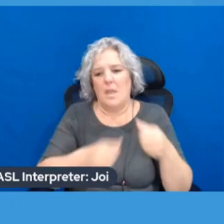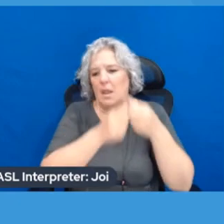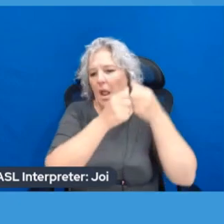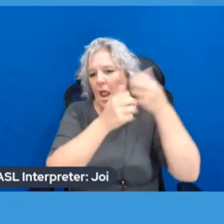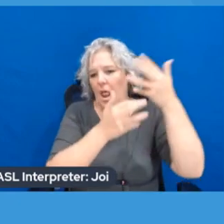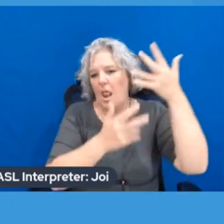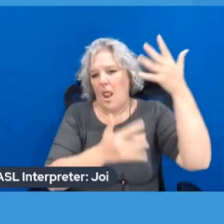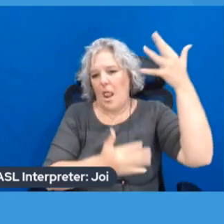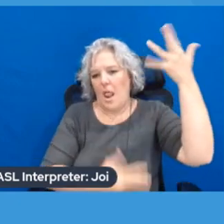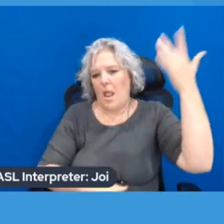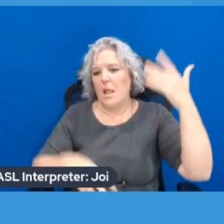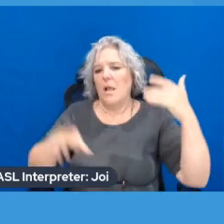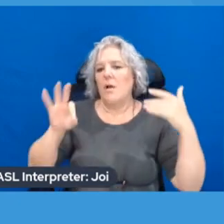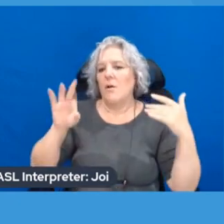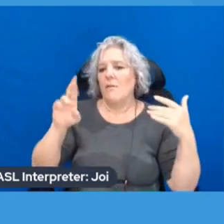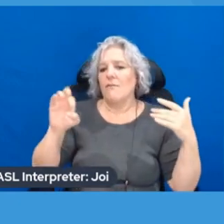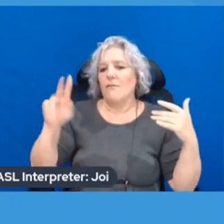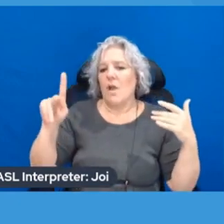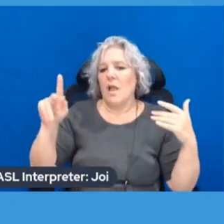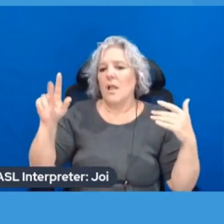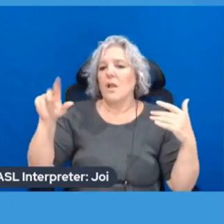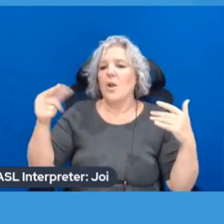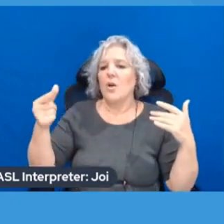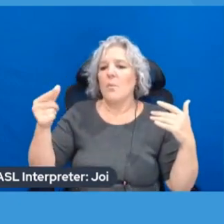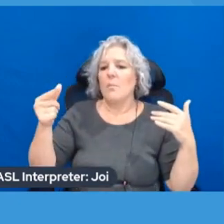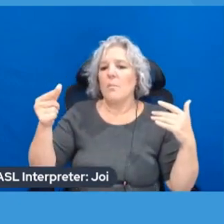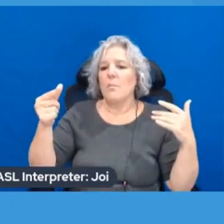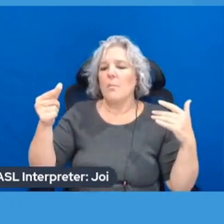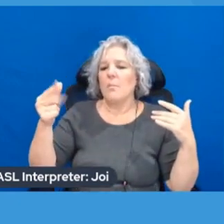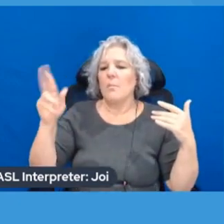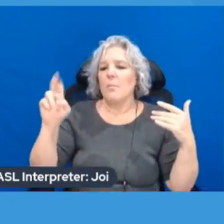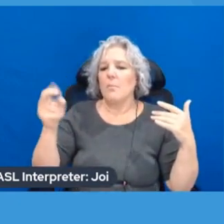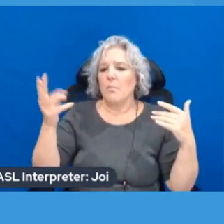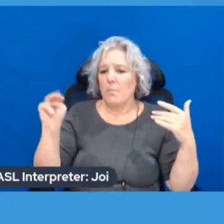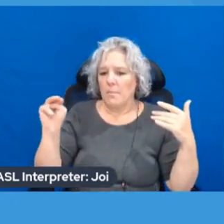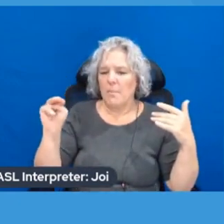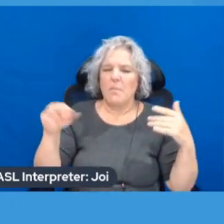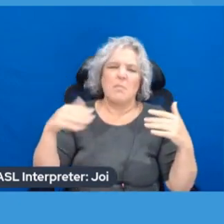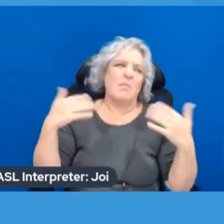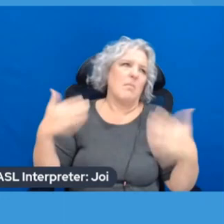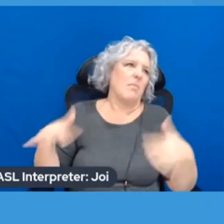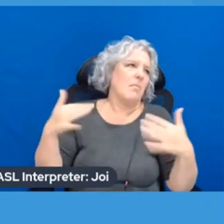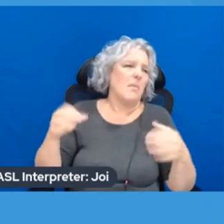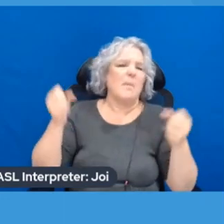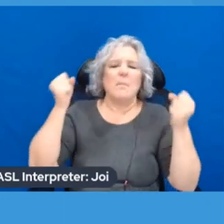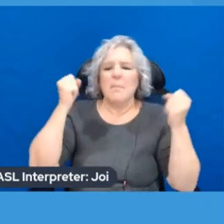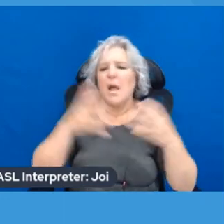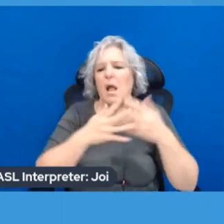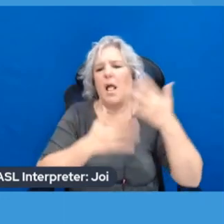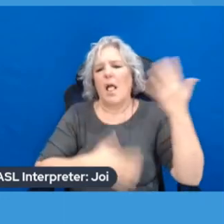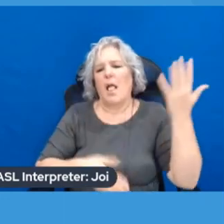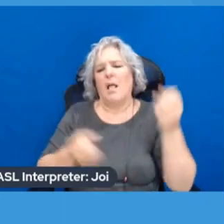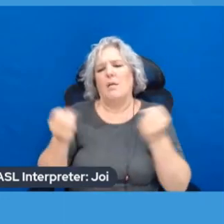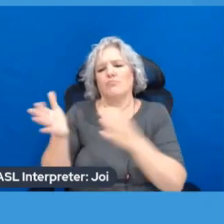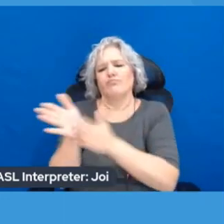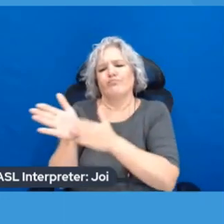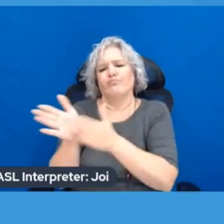that can be ascribed to Frank Porter Graham. I'm confident that others who provide testimonials will do that.